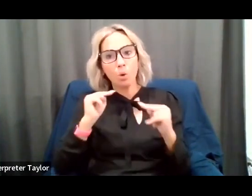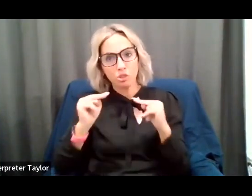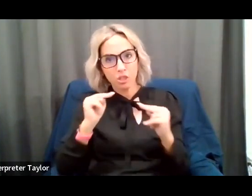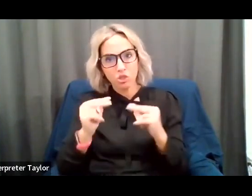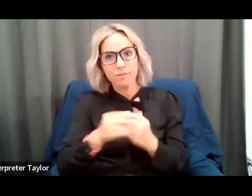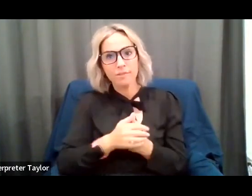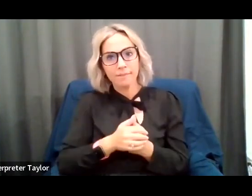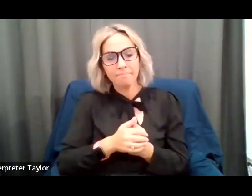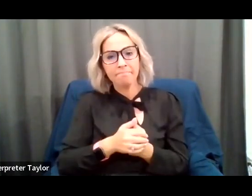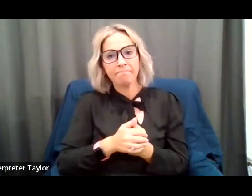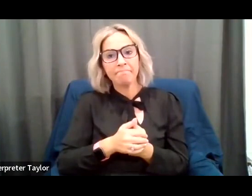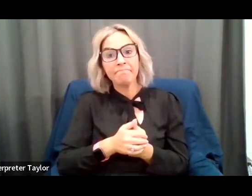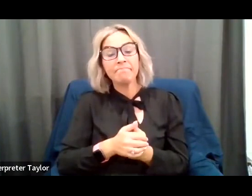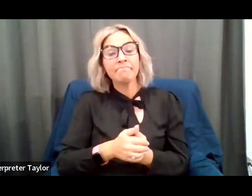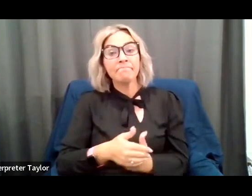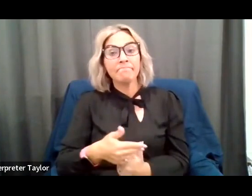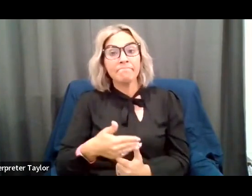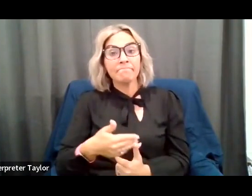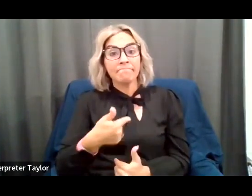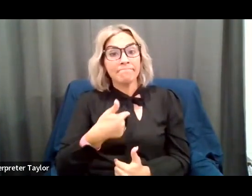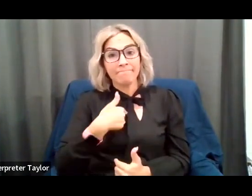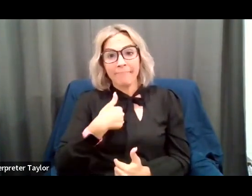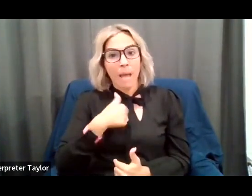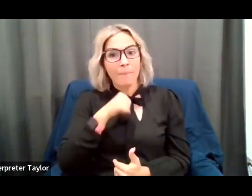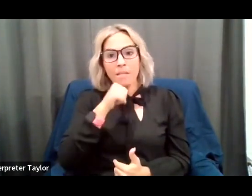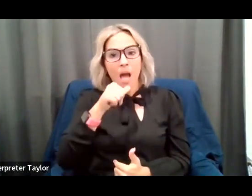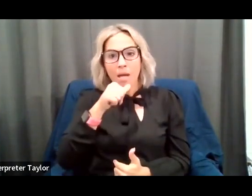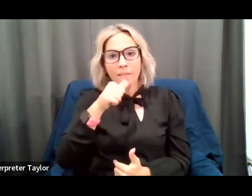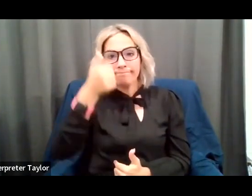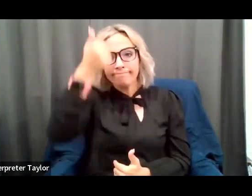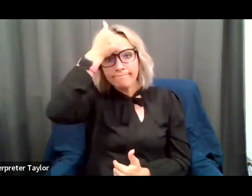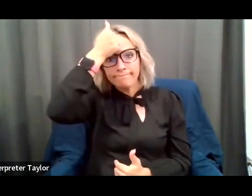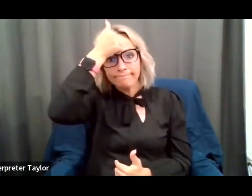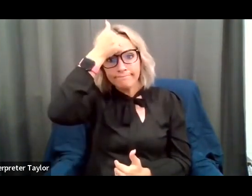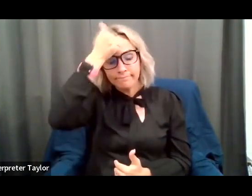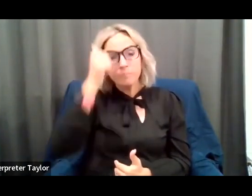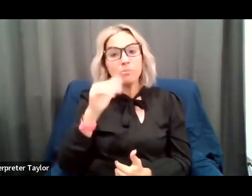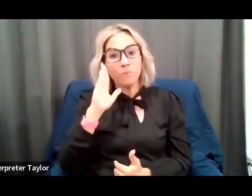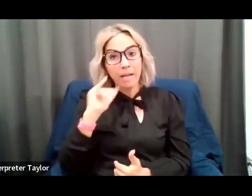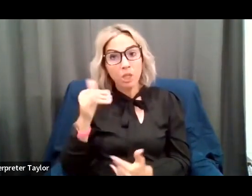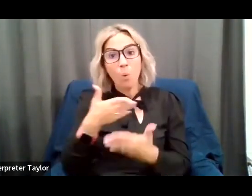I am not naive. I know that things can go south,